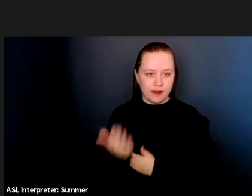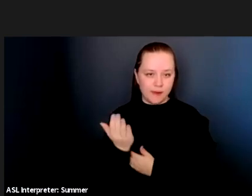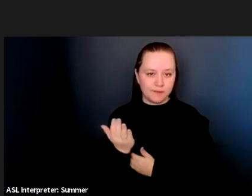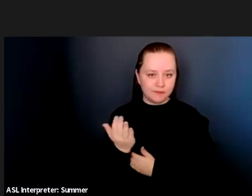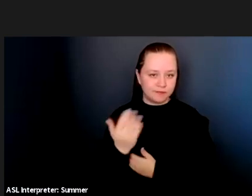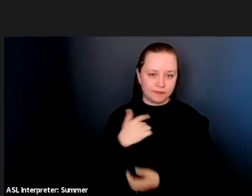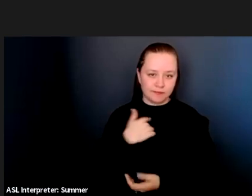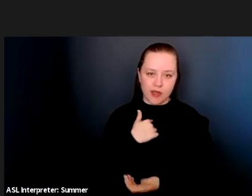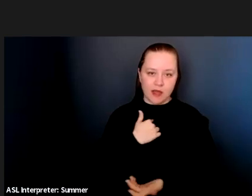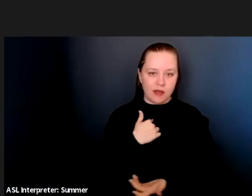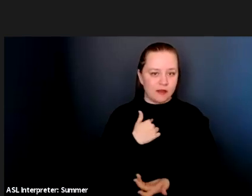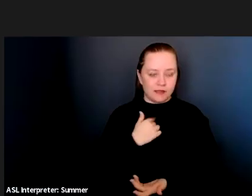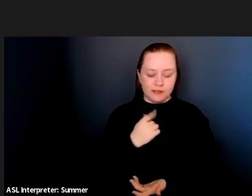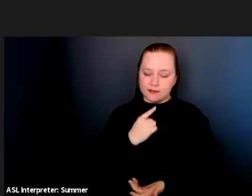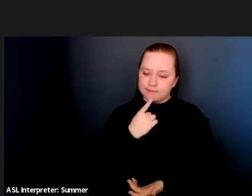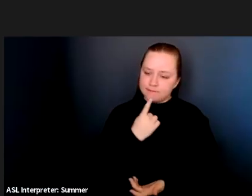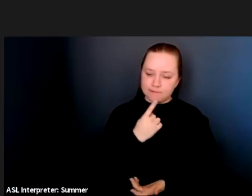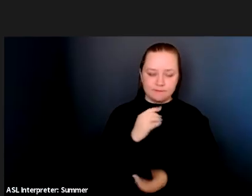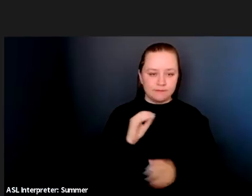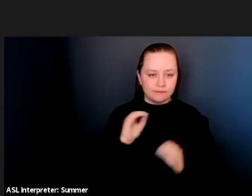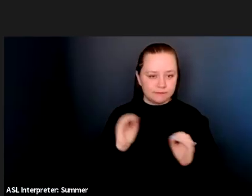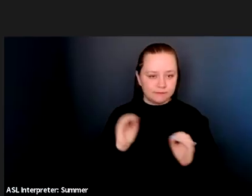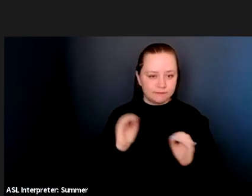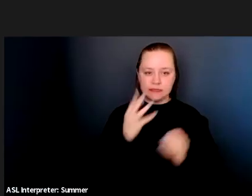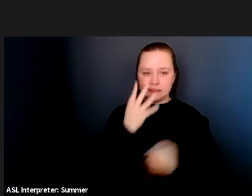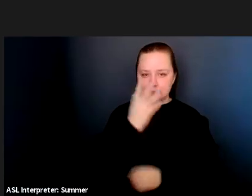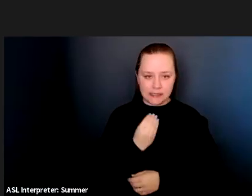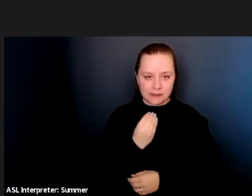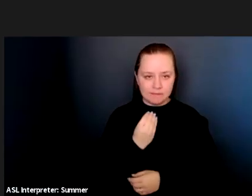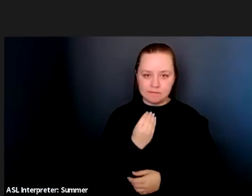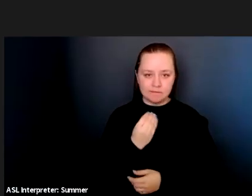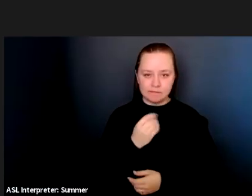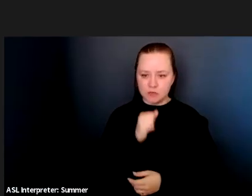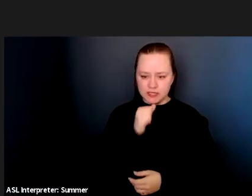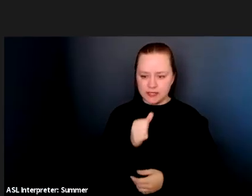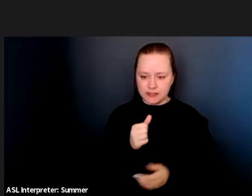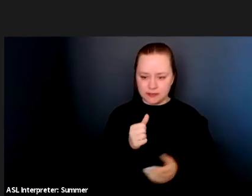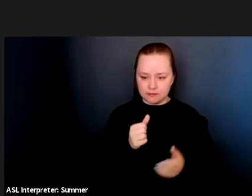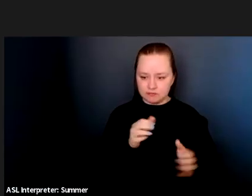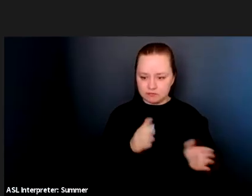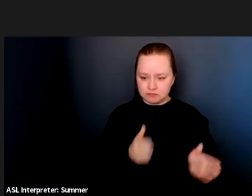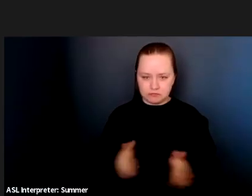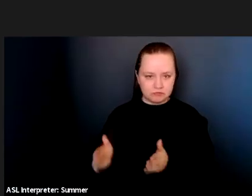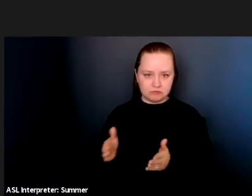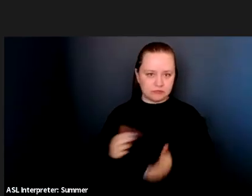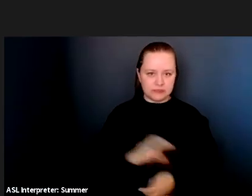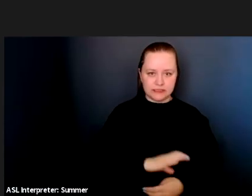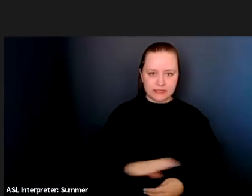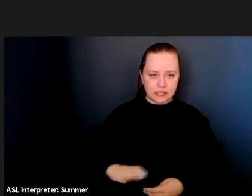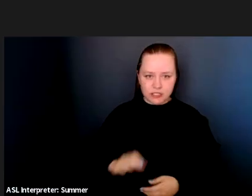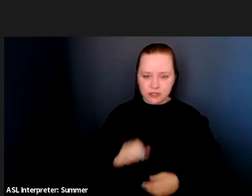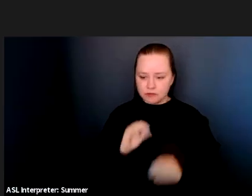But since we planned the C section, we didn't do any birthing classes. So I said, I think my water broke,